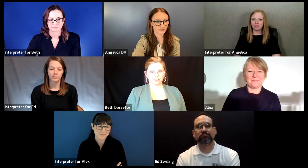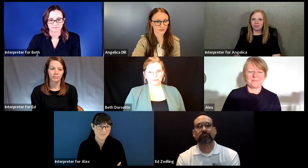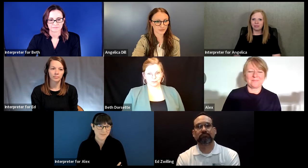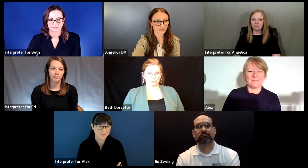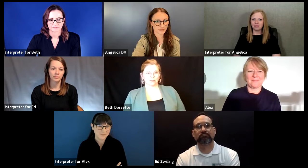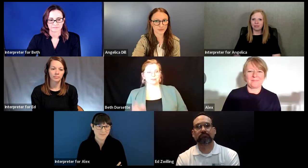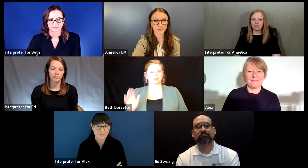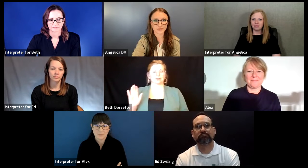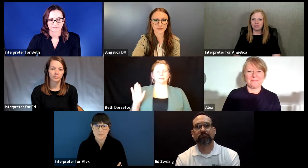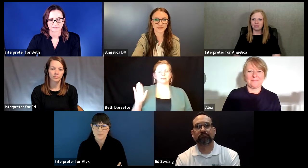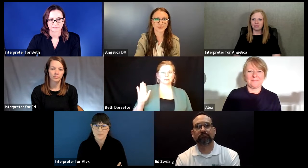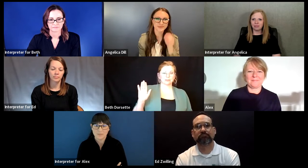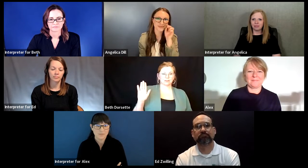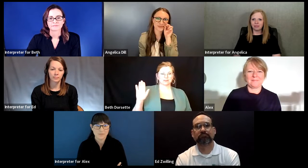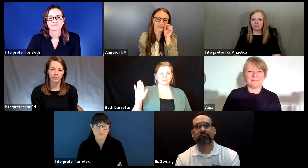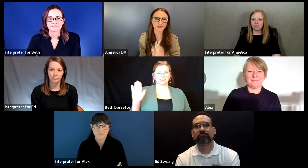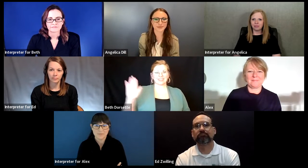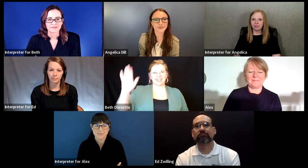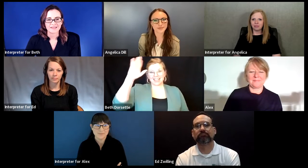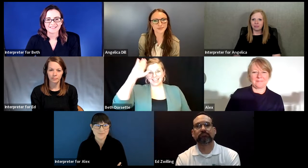Hello.